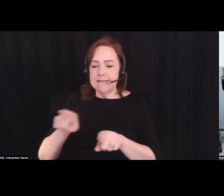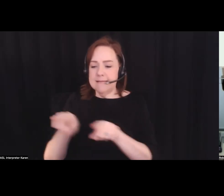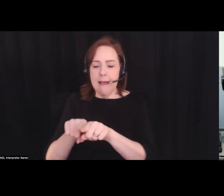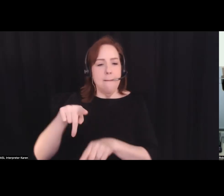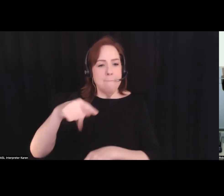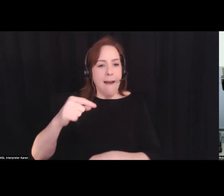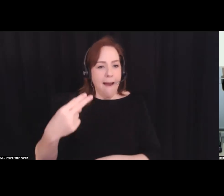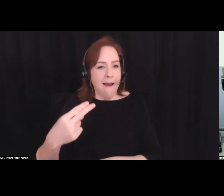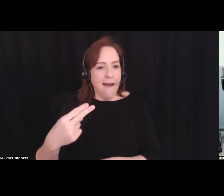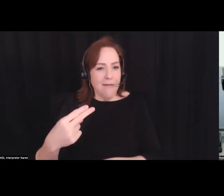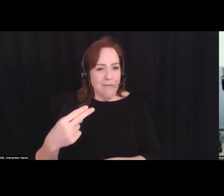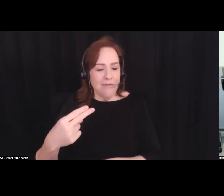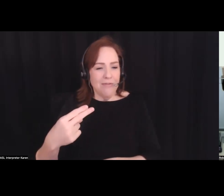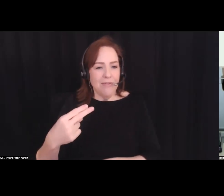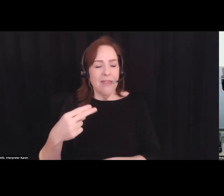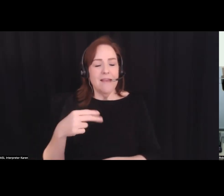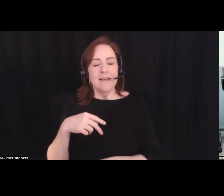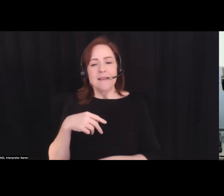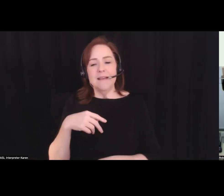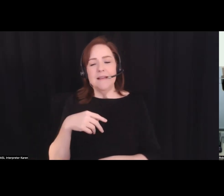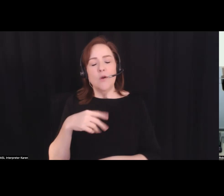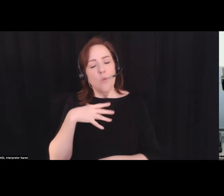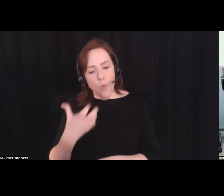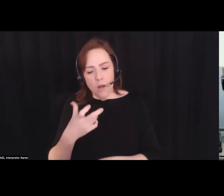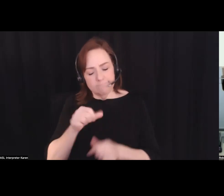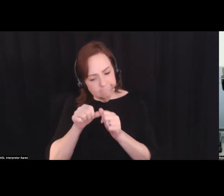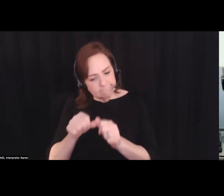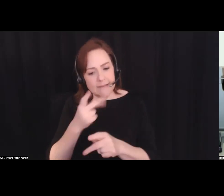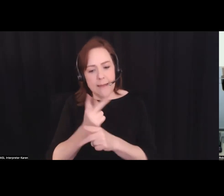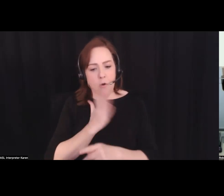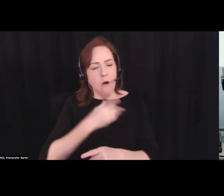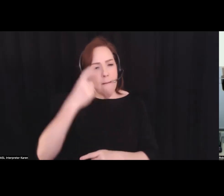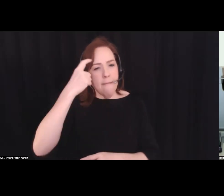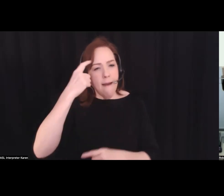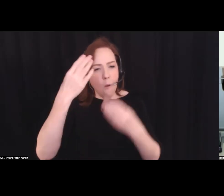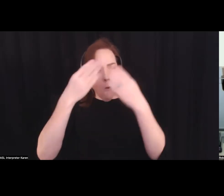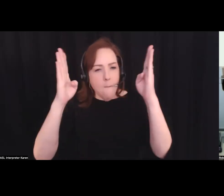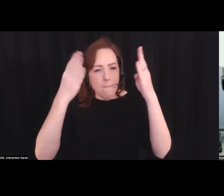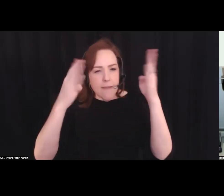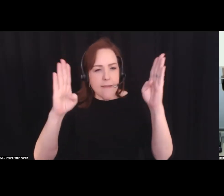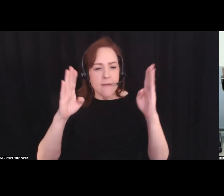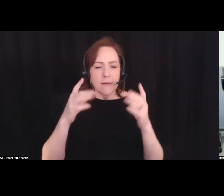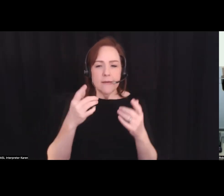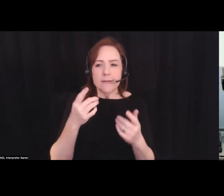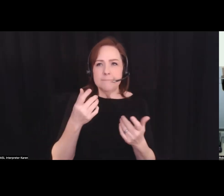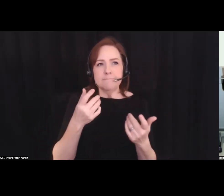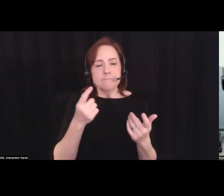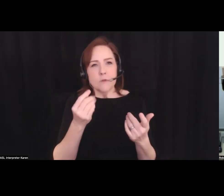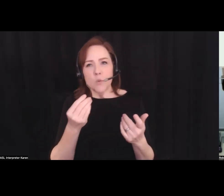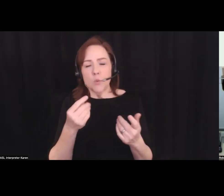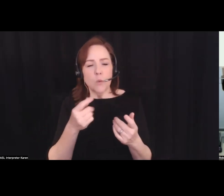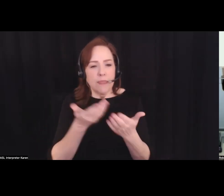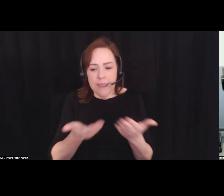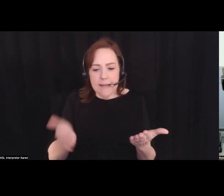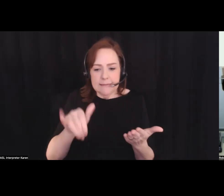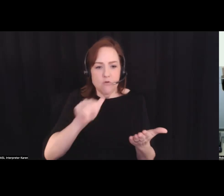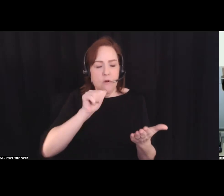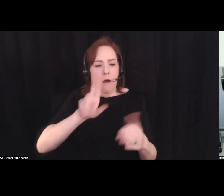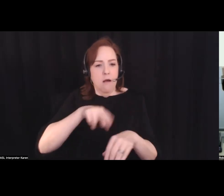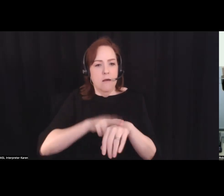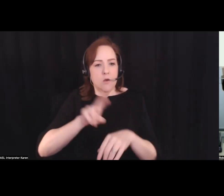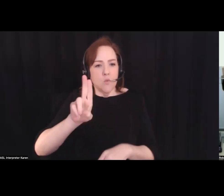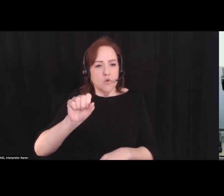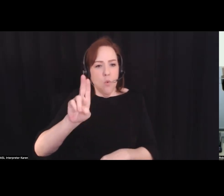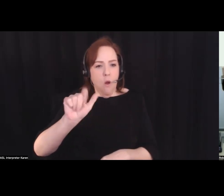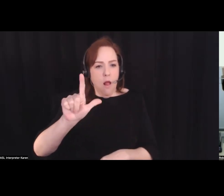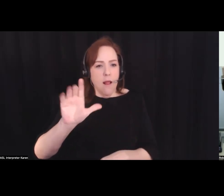rather keep our mind open to those things that are not the usual cases that we see if we don't